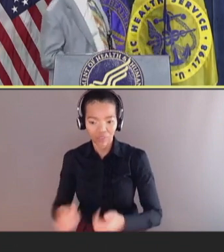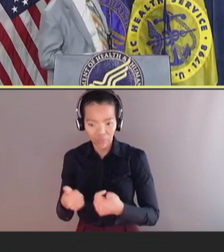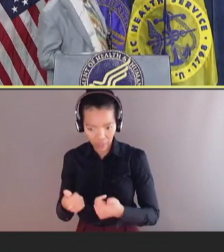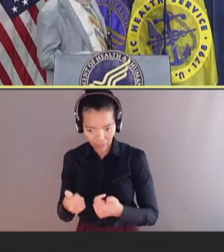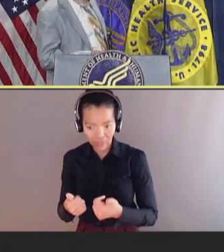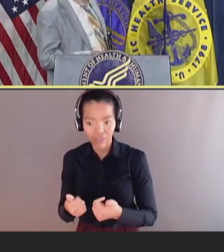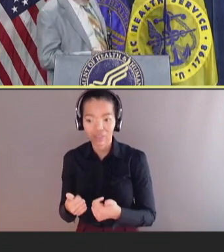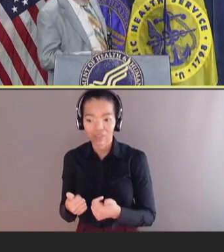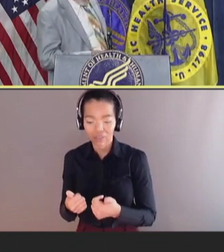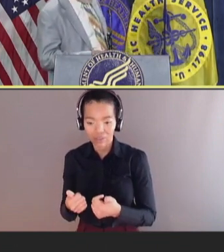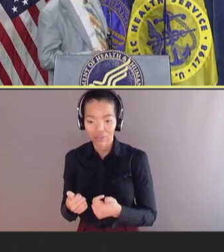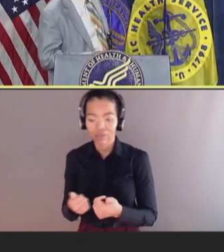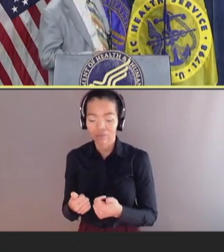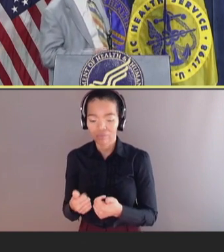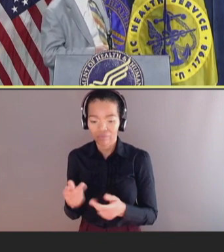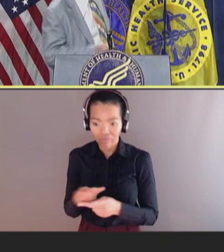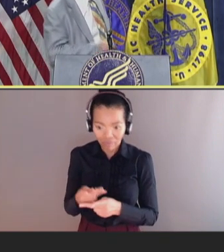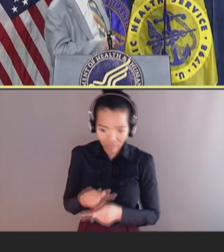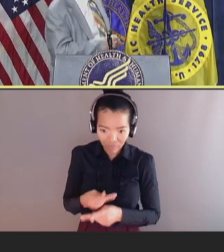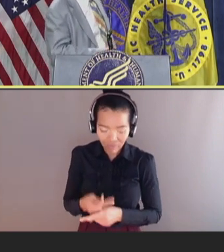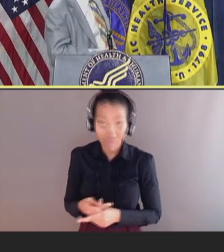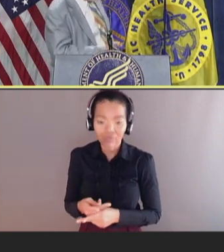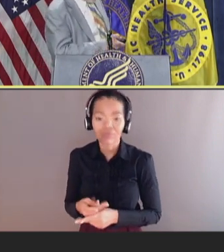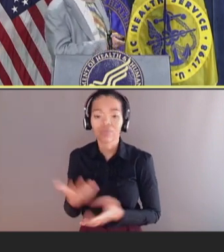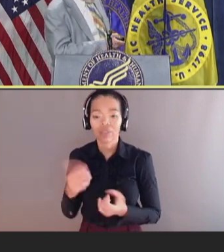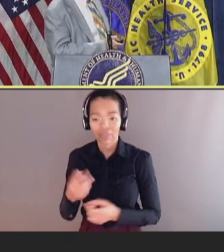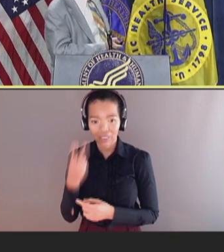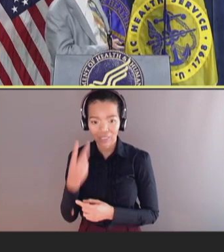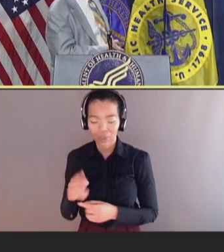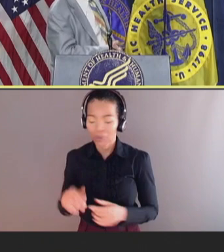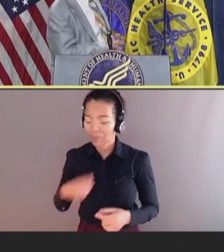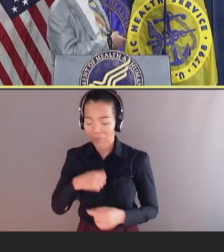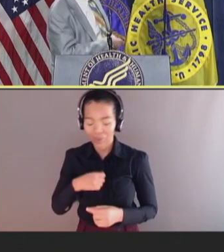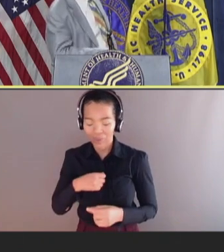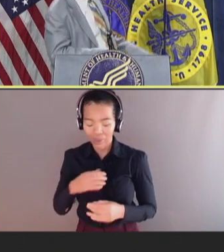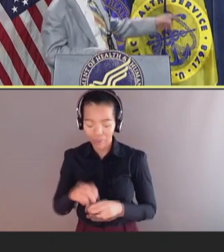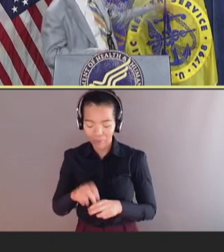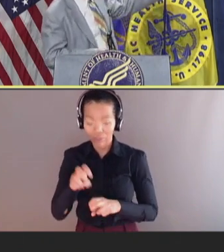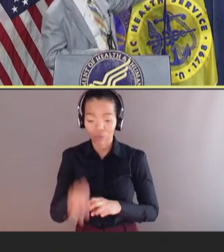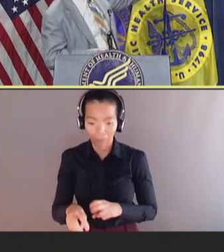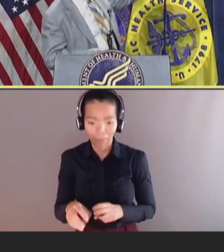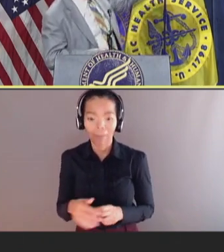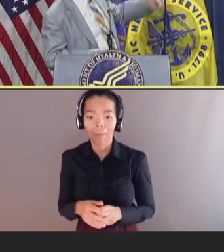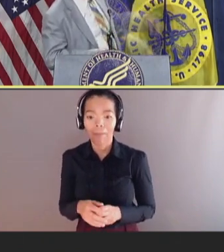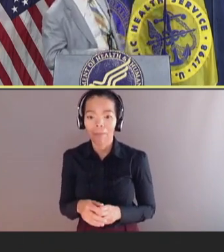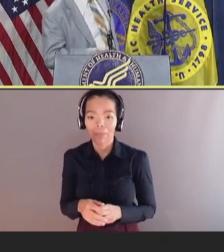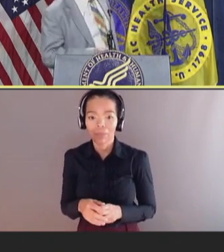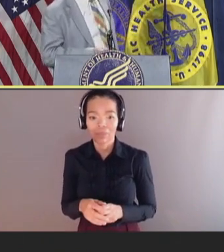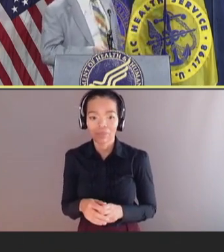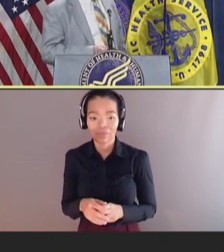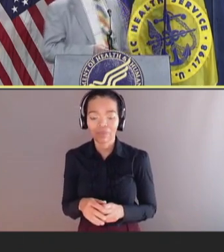We have seen evidence -- oops, sorry -- that I can't point. But in the middle there,